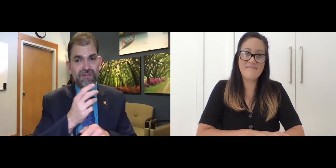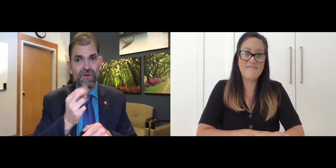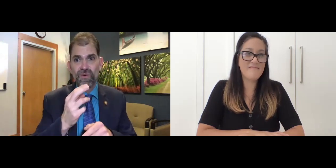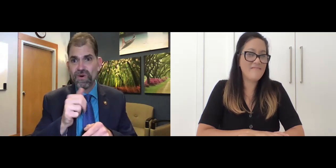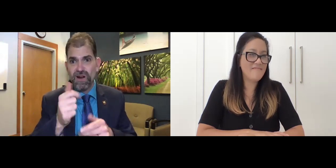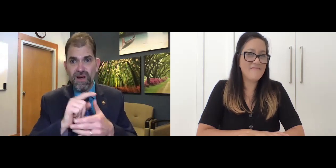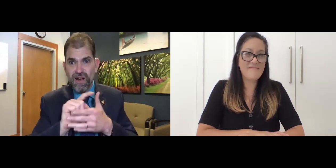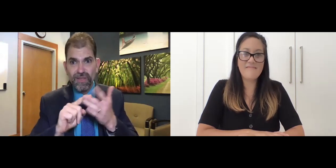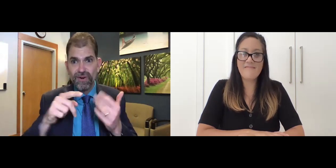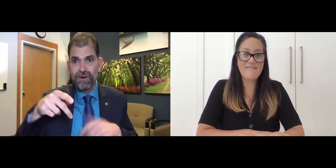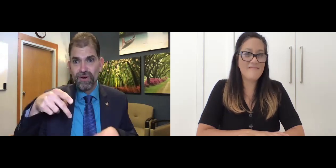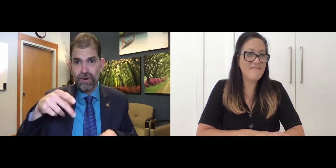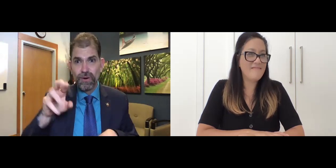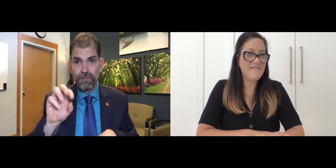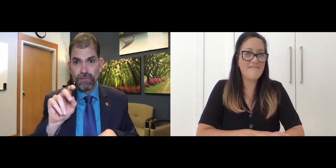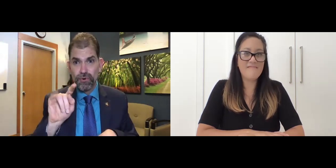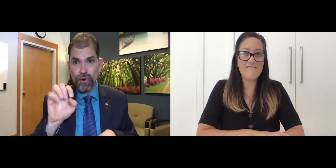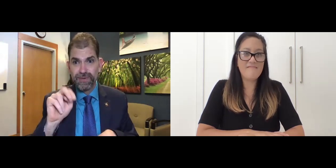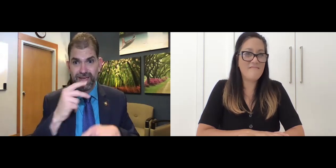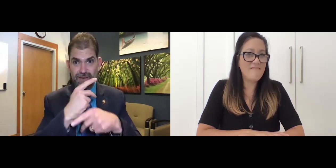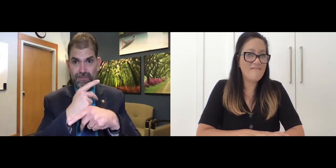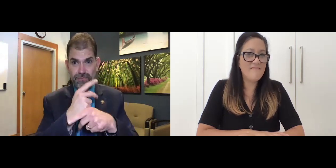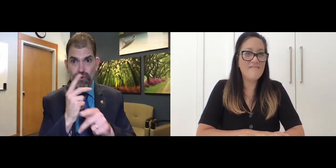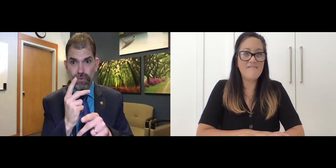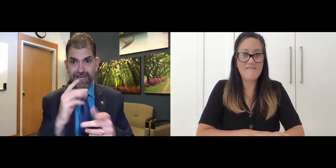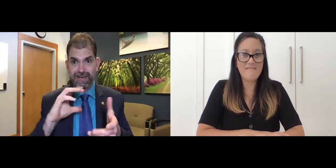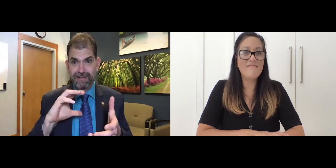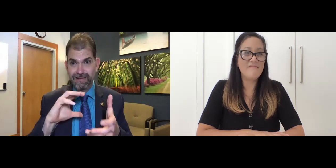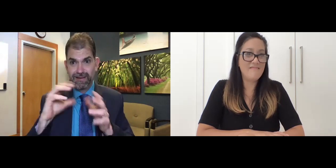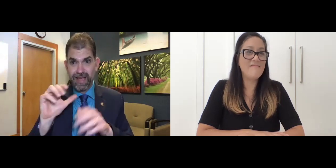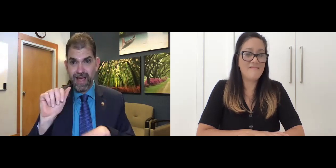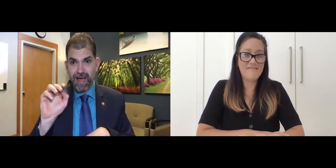Maybe some decline in your mental function,